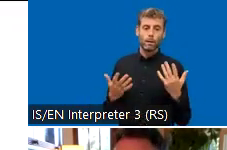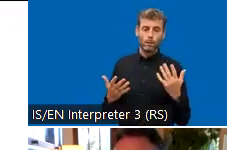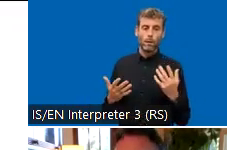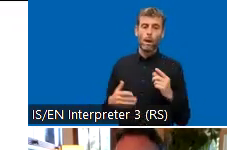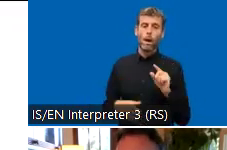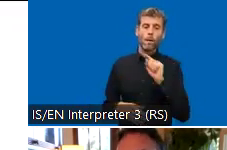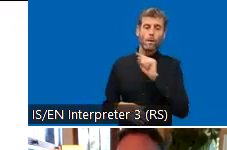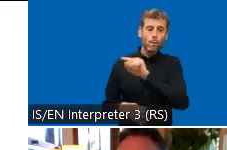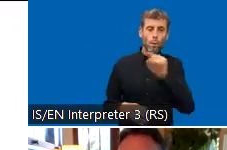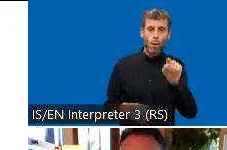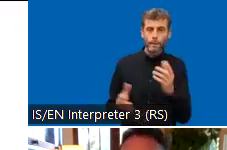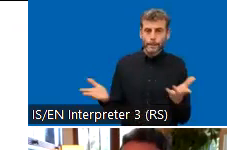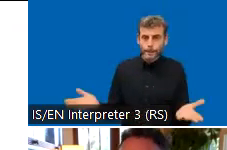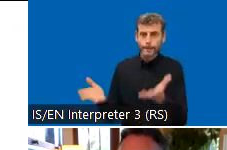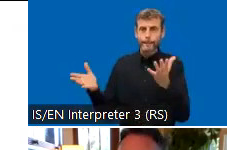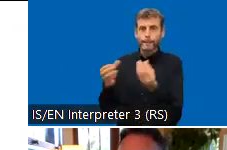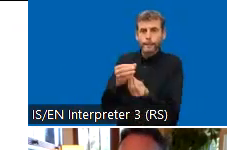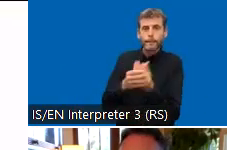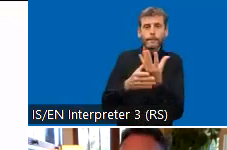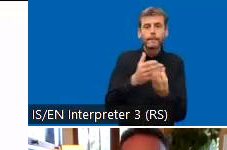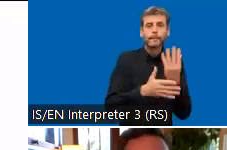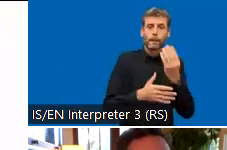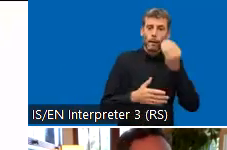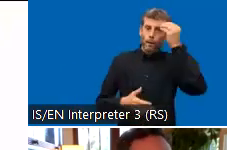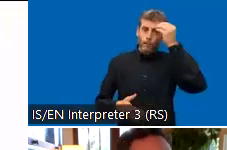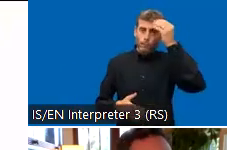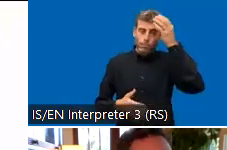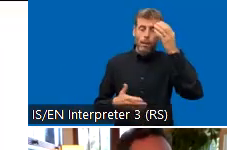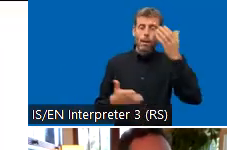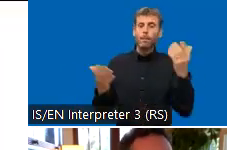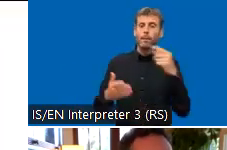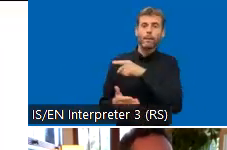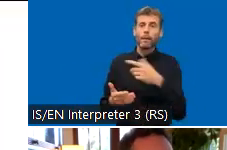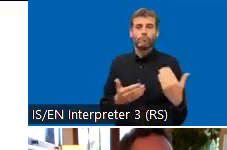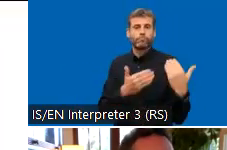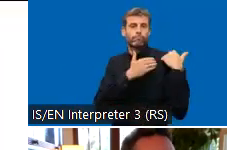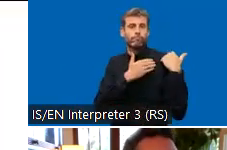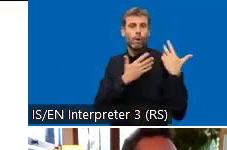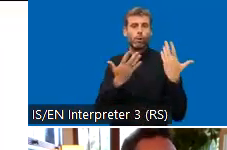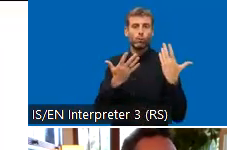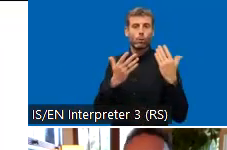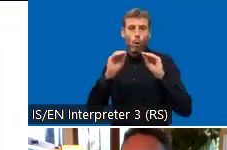some mentoring and coaching approach. So we're pretty excited about that. And then we are